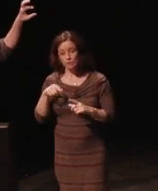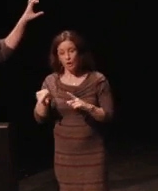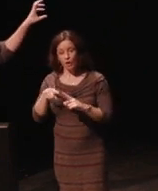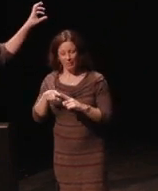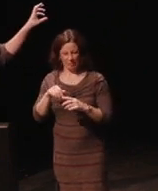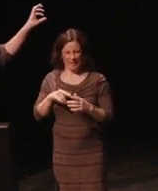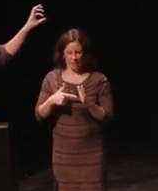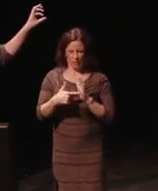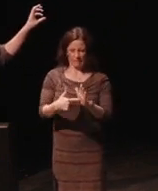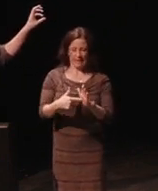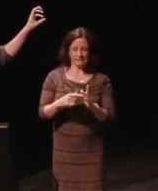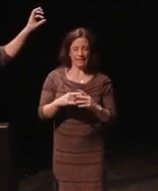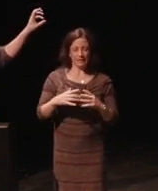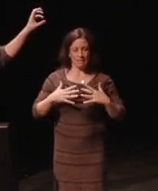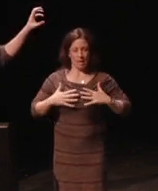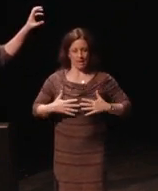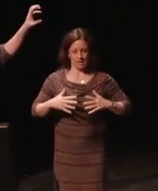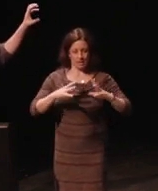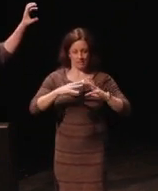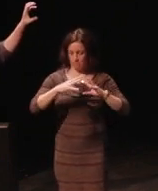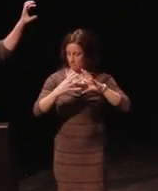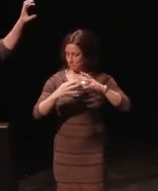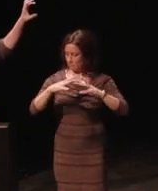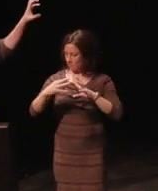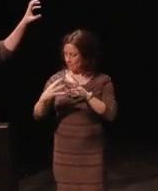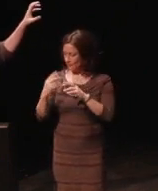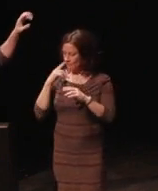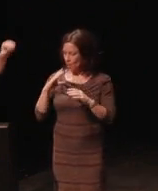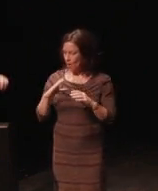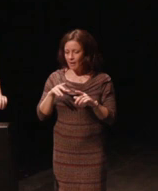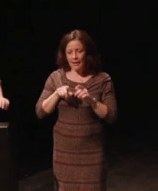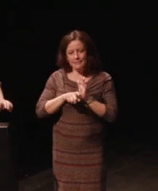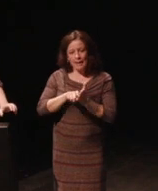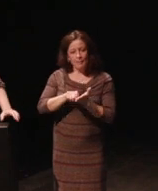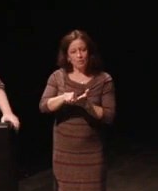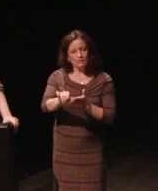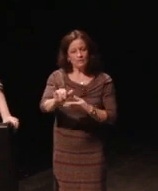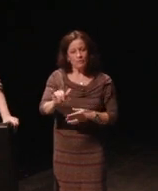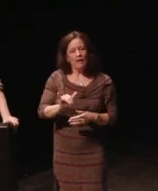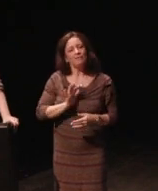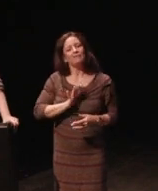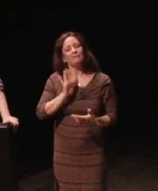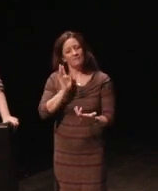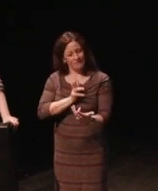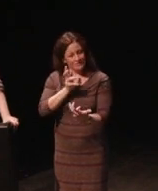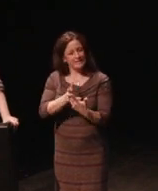the body shapes of the caterpillars as well. It really fits nicely with the aesthetics style of game.